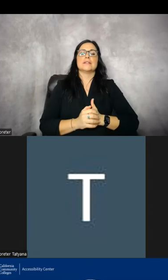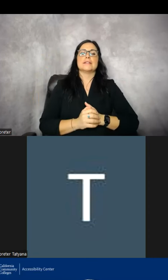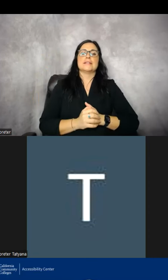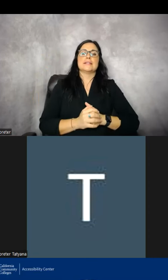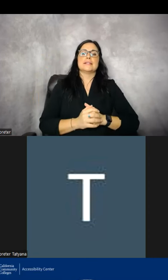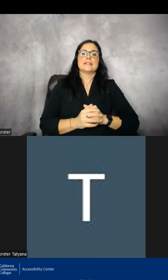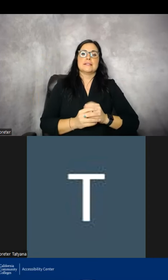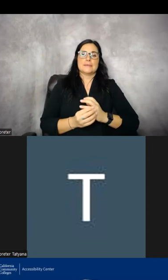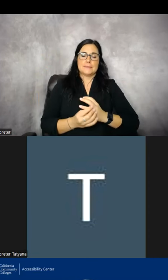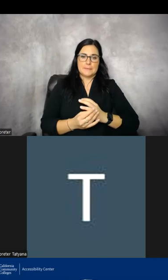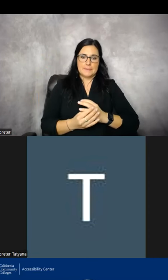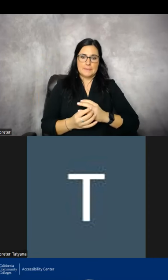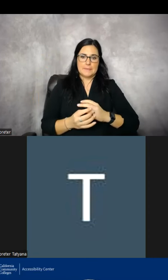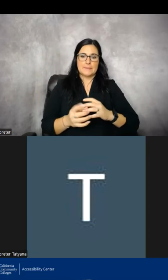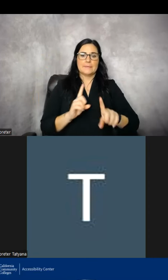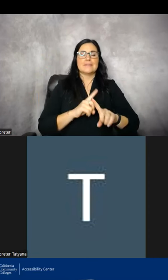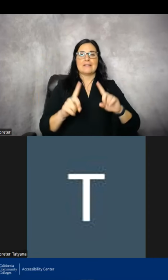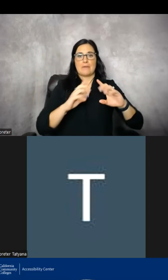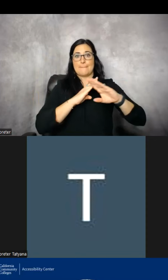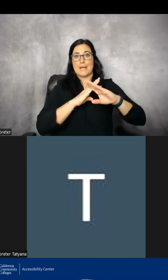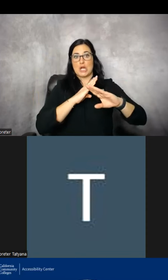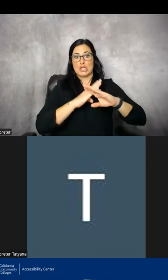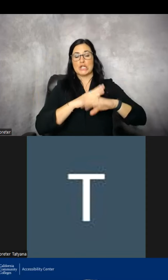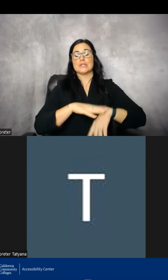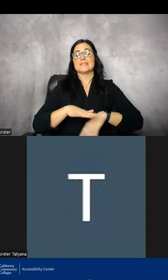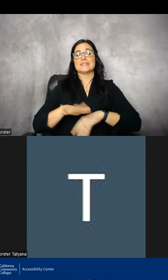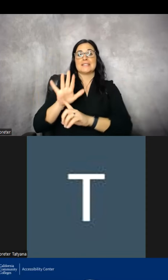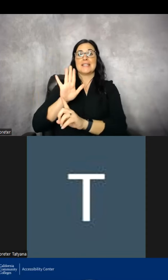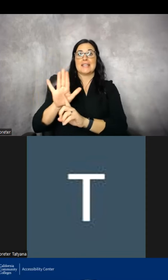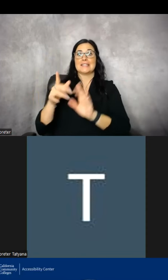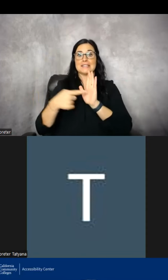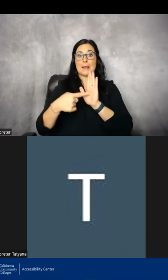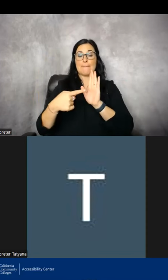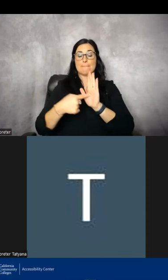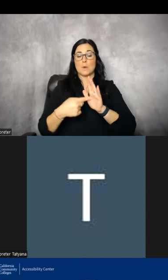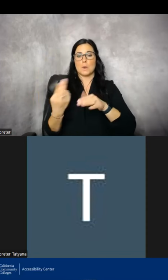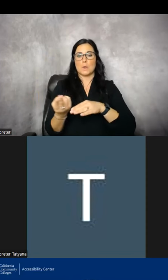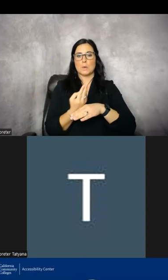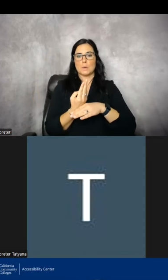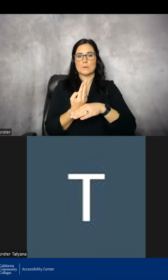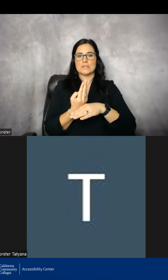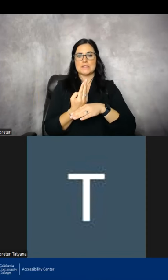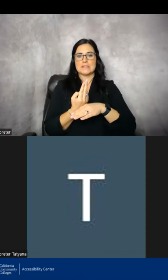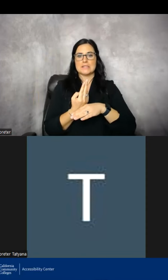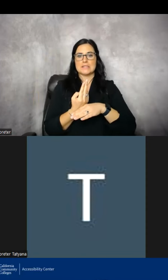or barriers to understanding. And one of them is here, he's use some jargon,